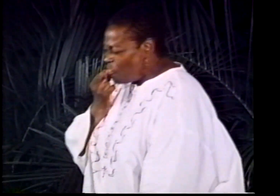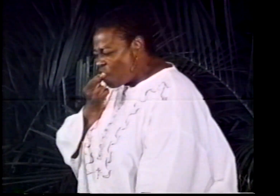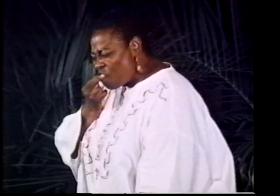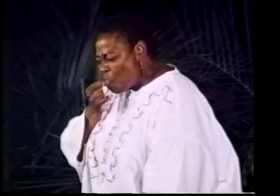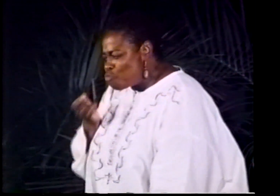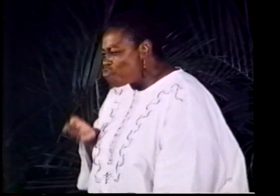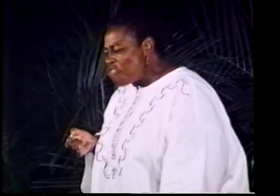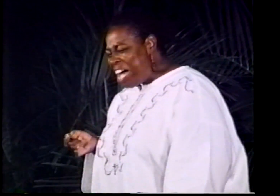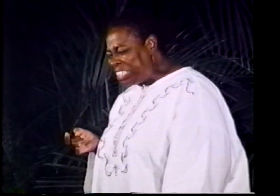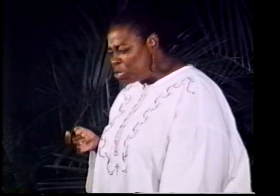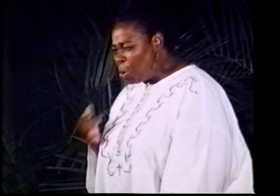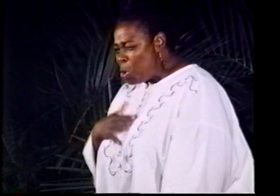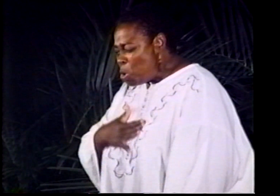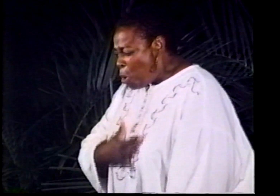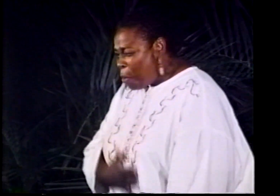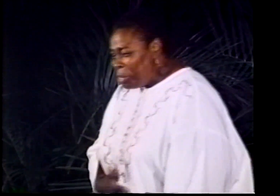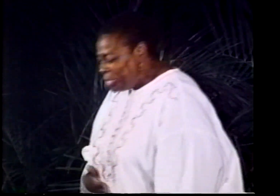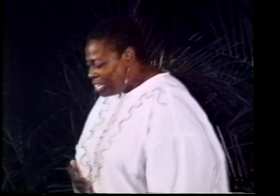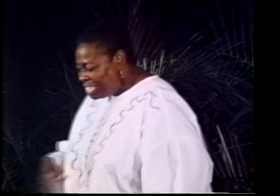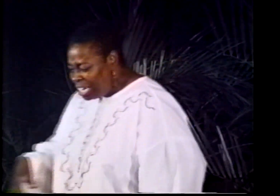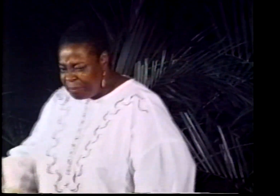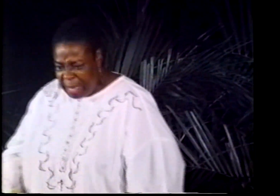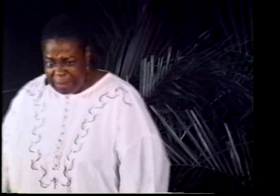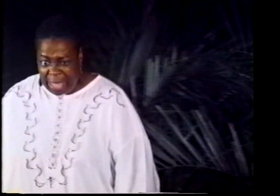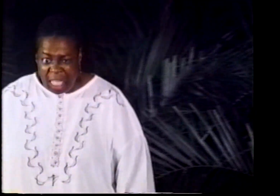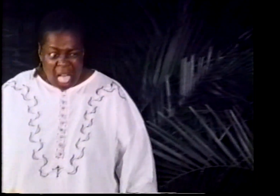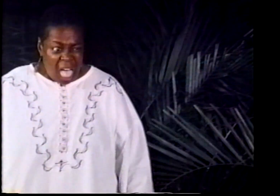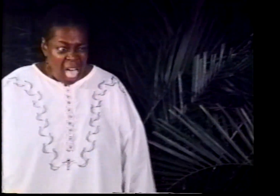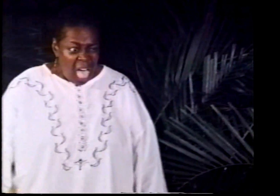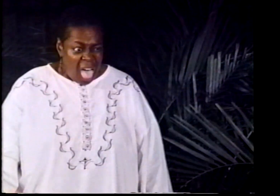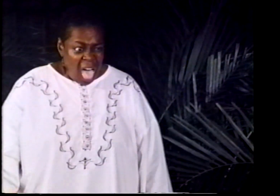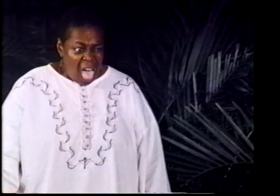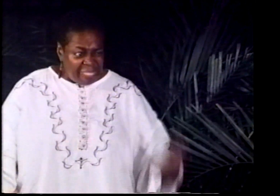of the crumb as his way of helping the ant.